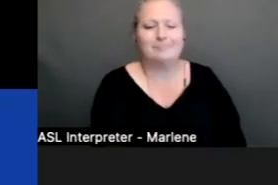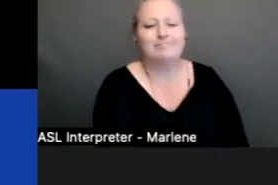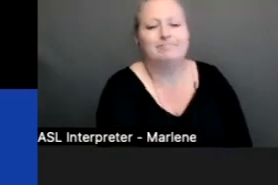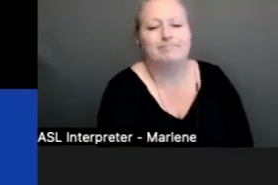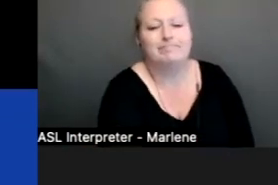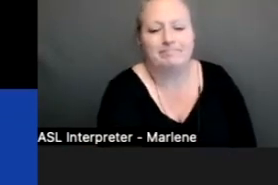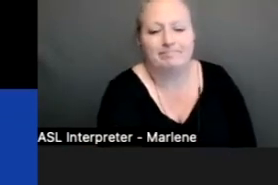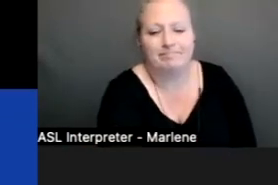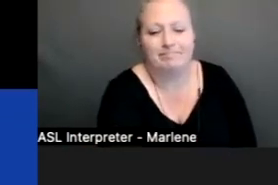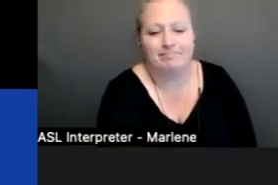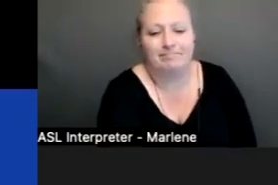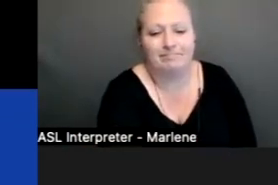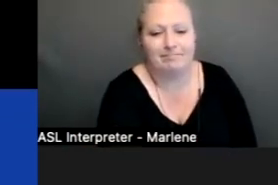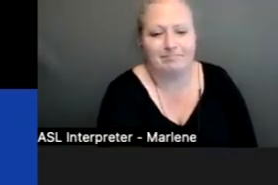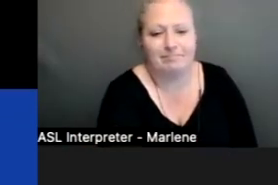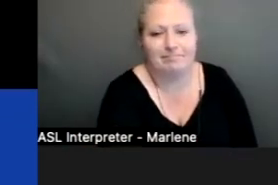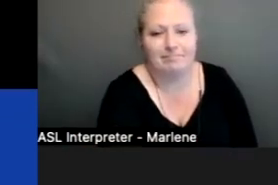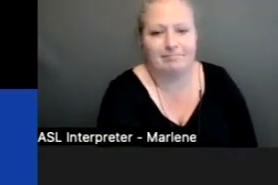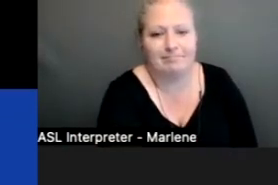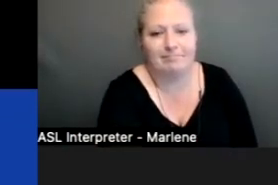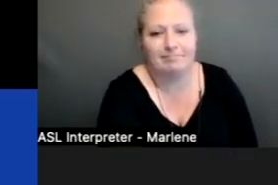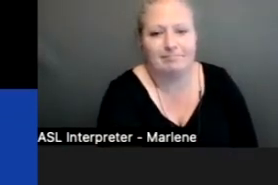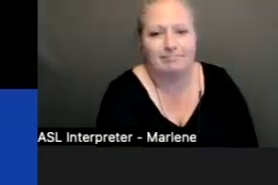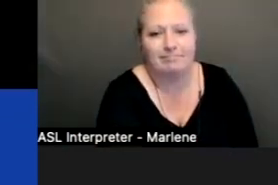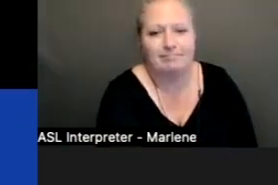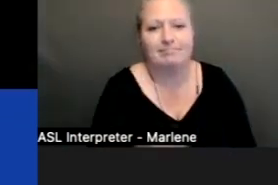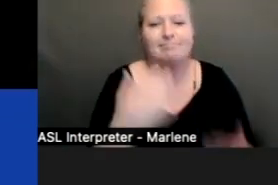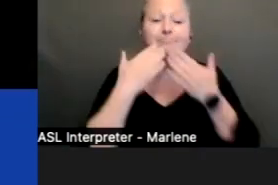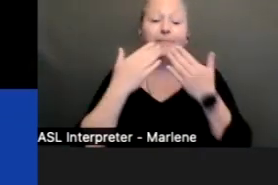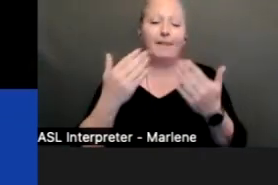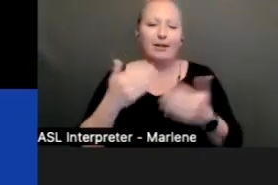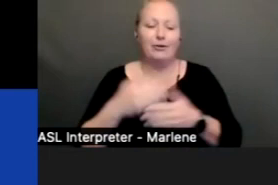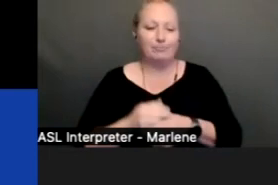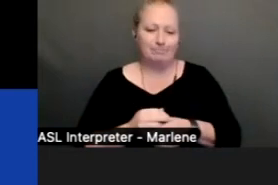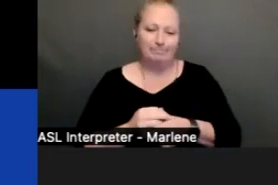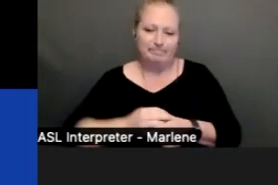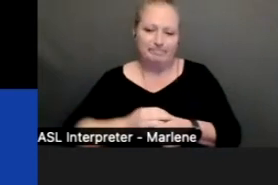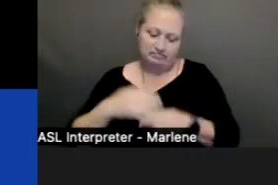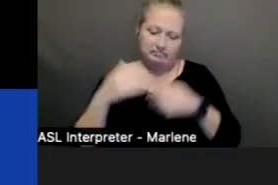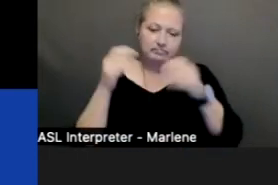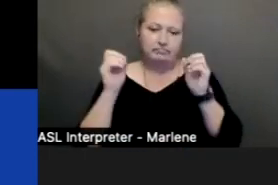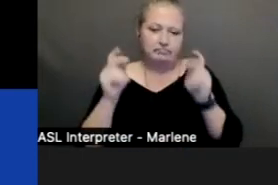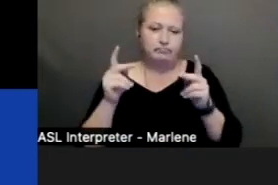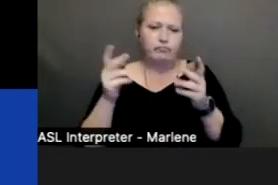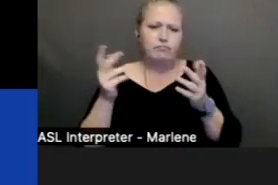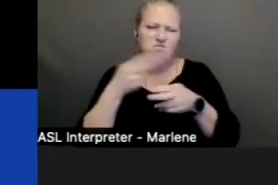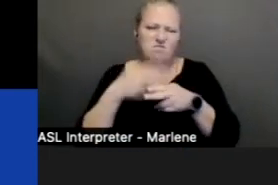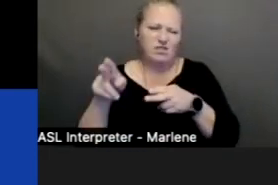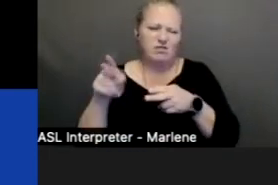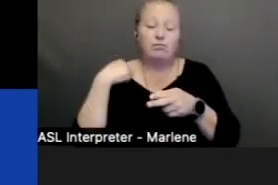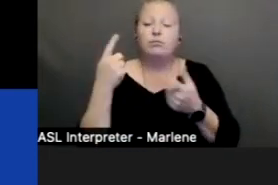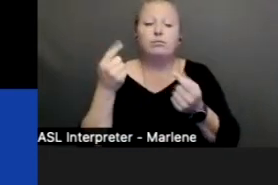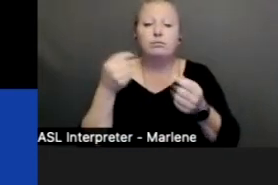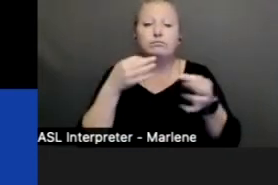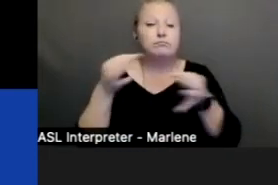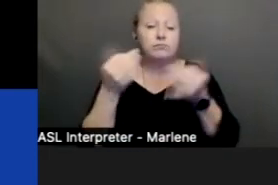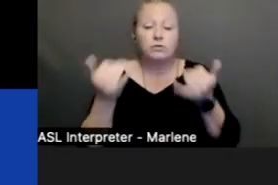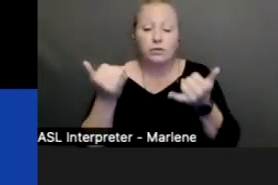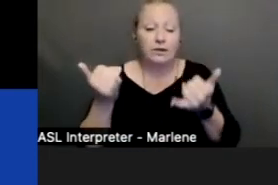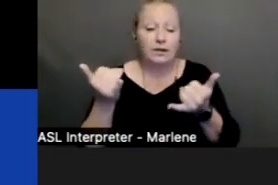Great, thank you. Next slide, please. So just briefly, what we'll be going through today is